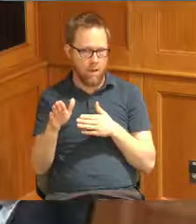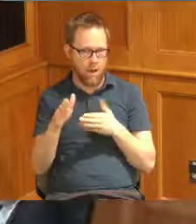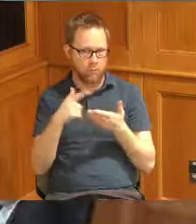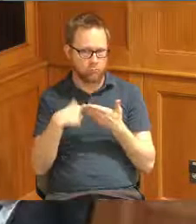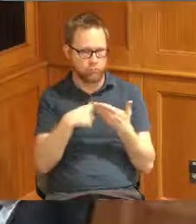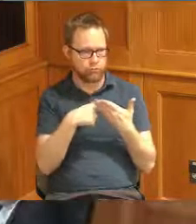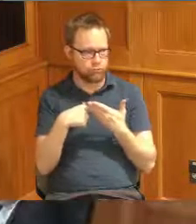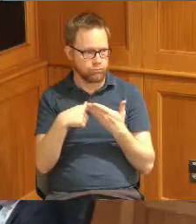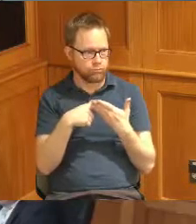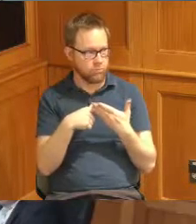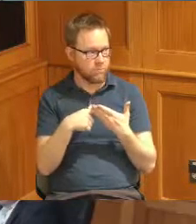okay